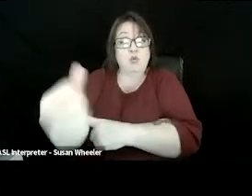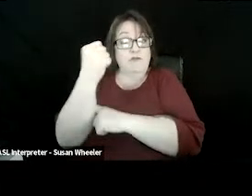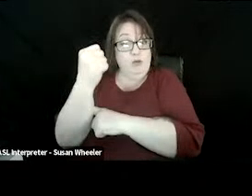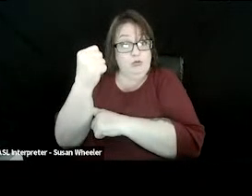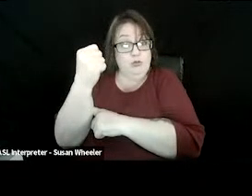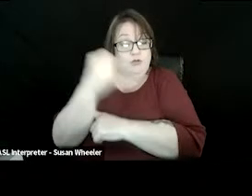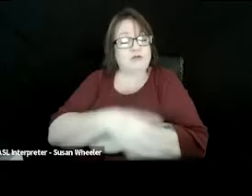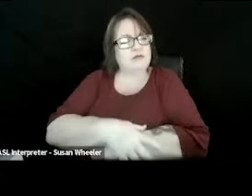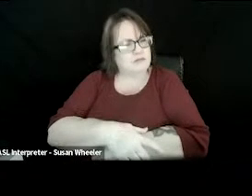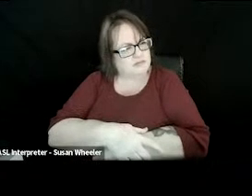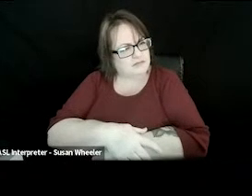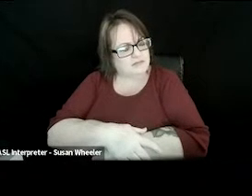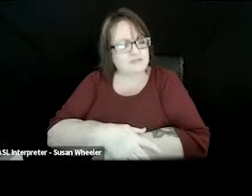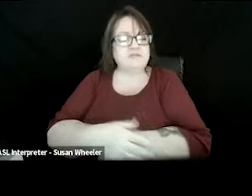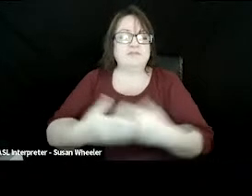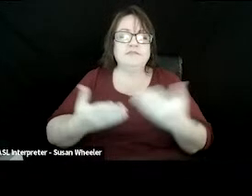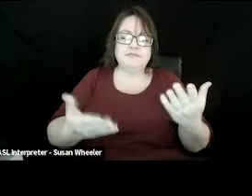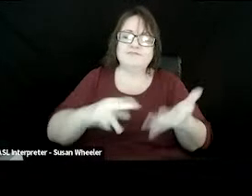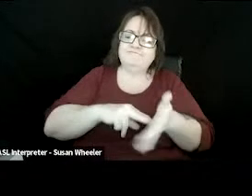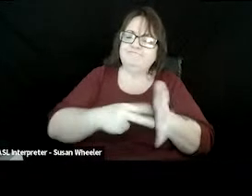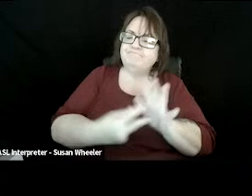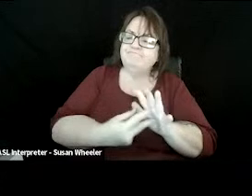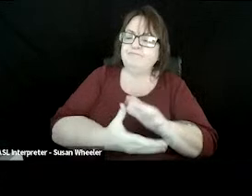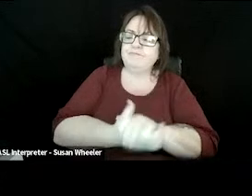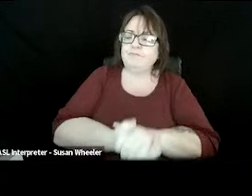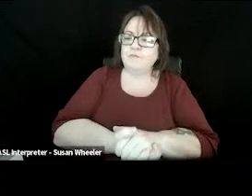this basically says that if they let you go,